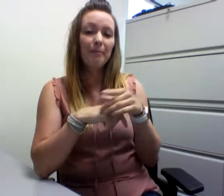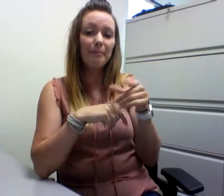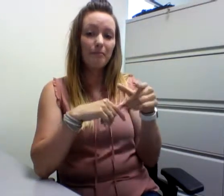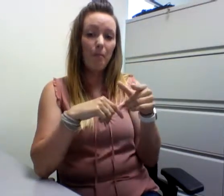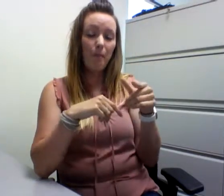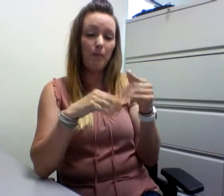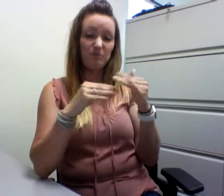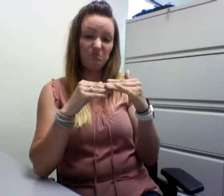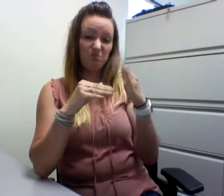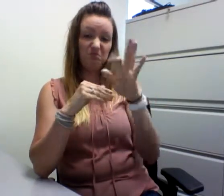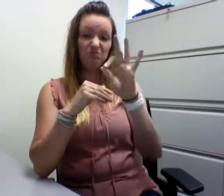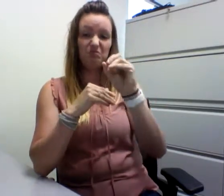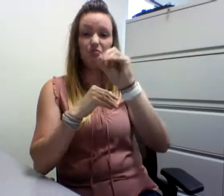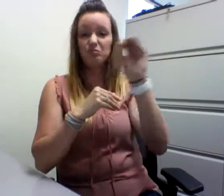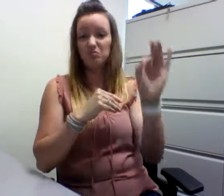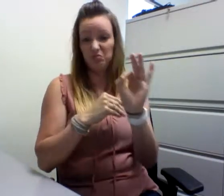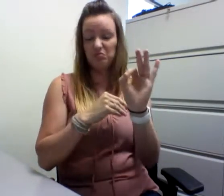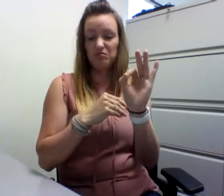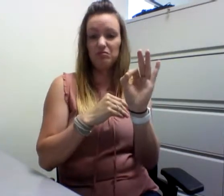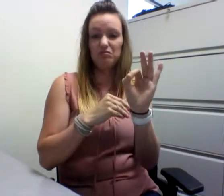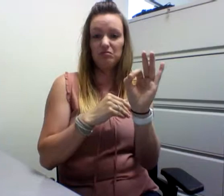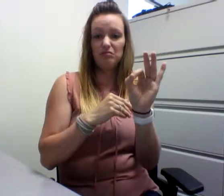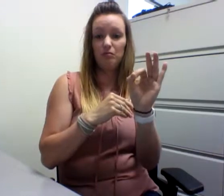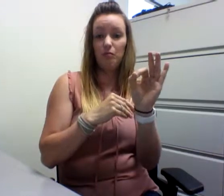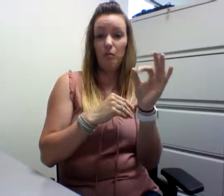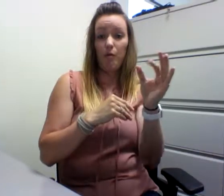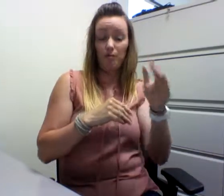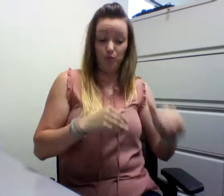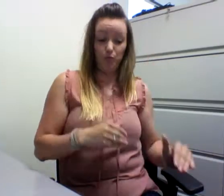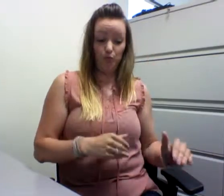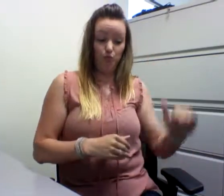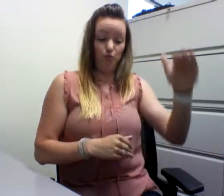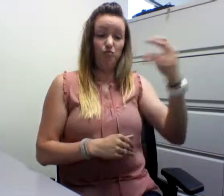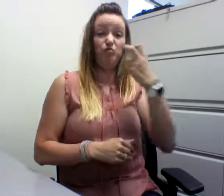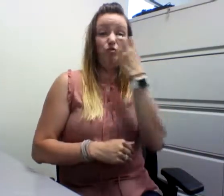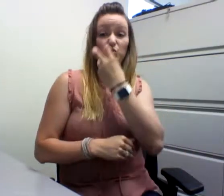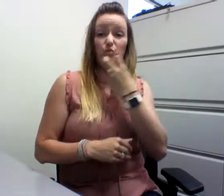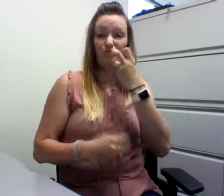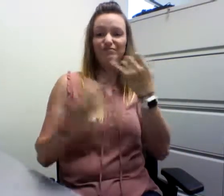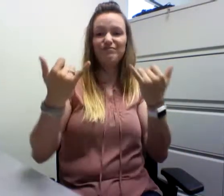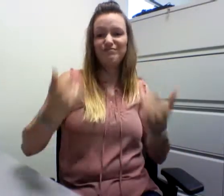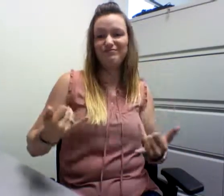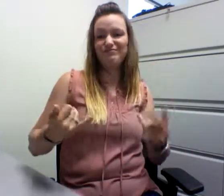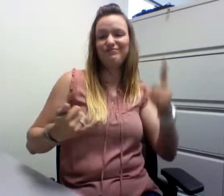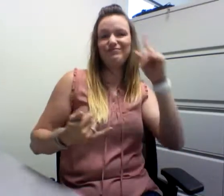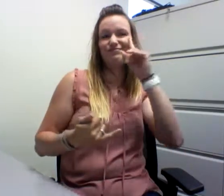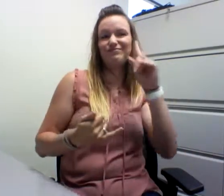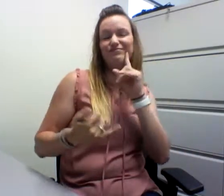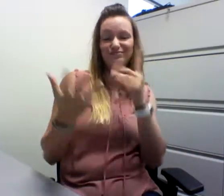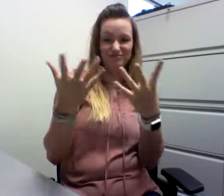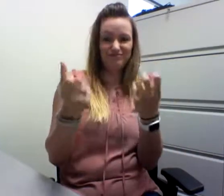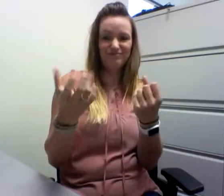Greater than 90 percent of deaf children born to hearing parents forced into oralism now use sign to communicate